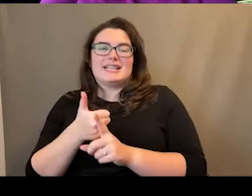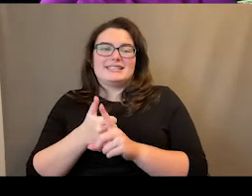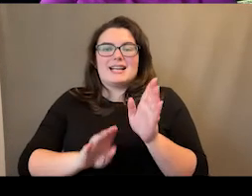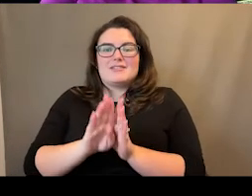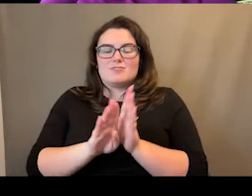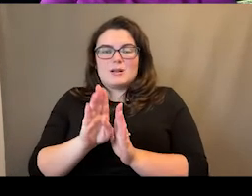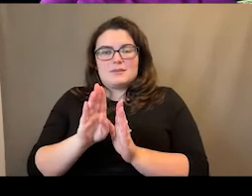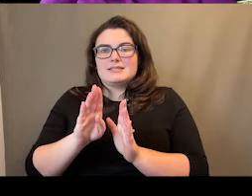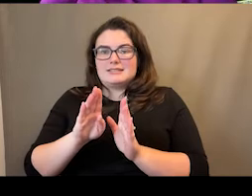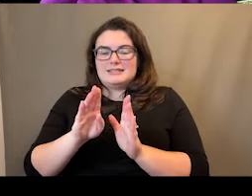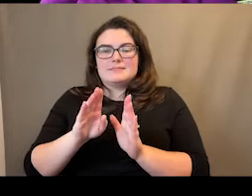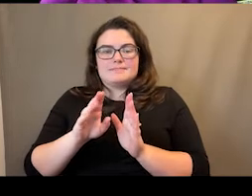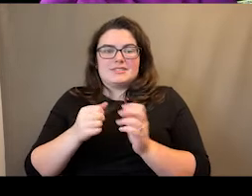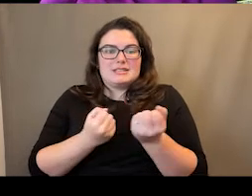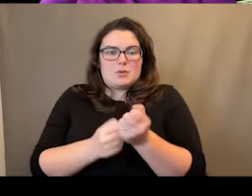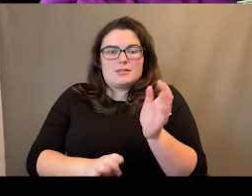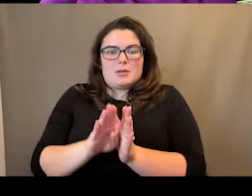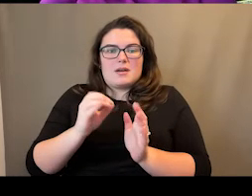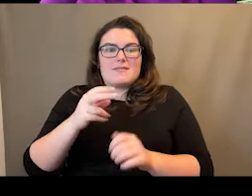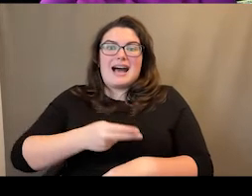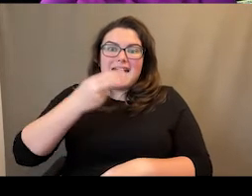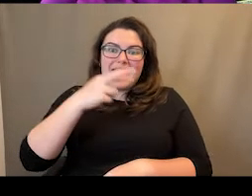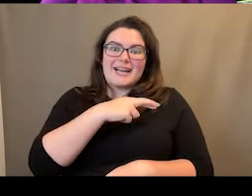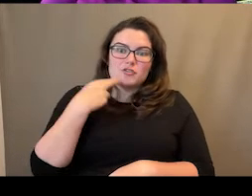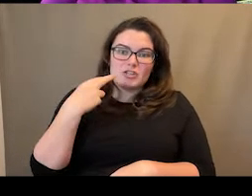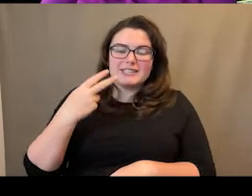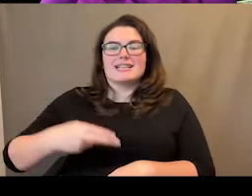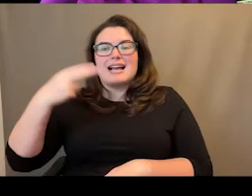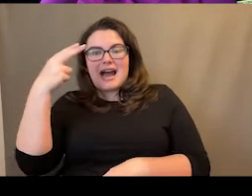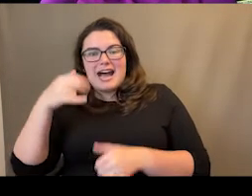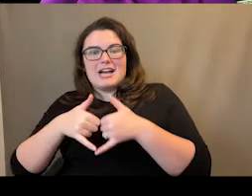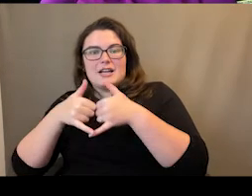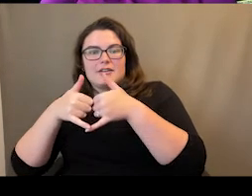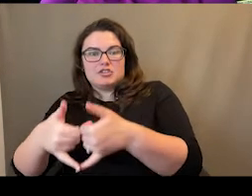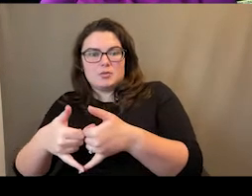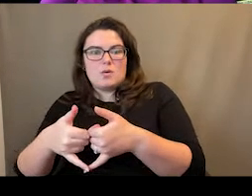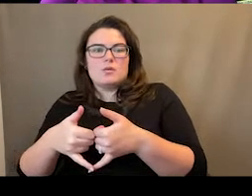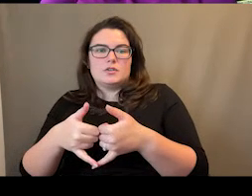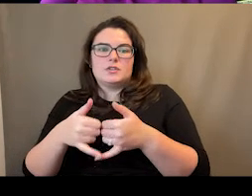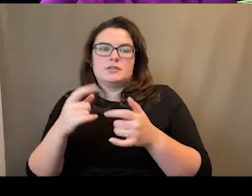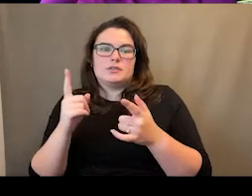high reward approaches to pressing questions in the biomedical and public health communities.